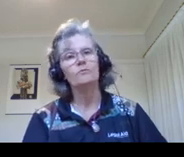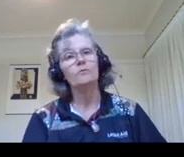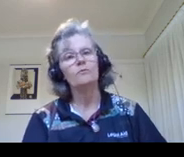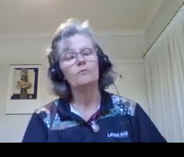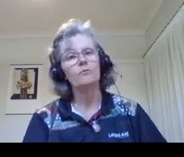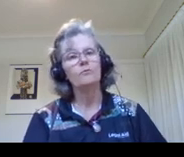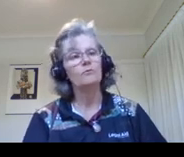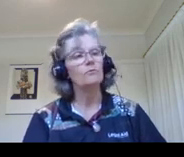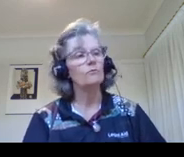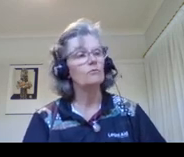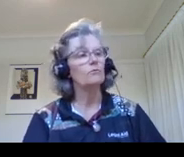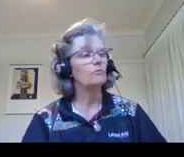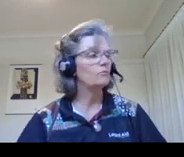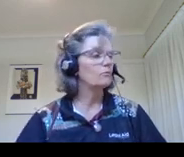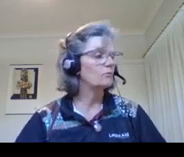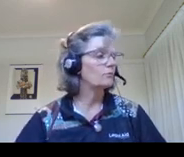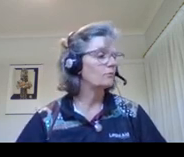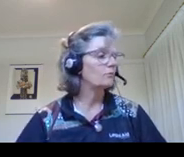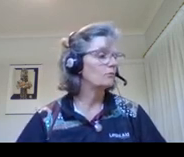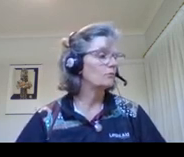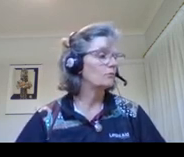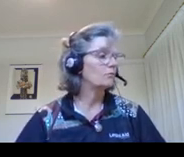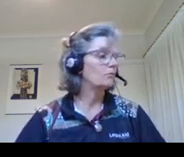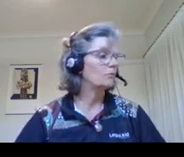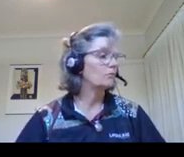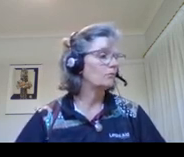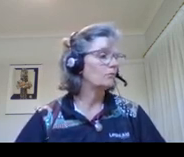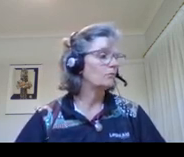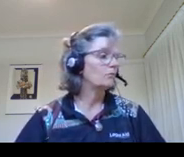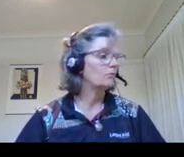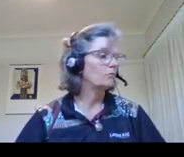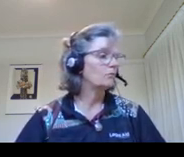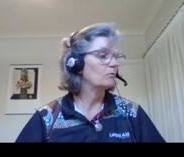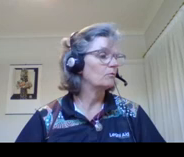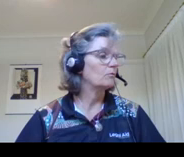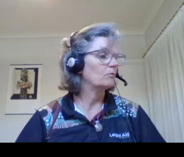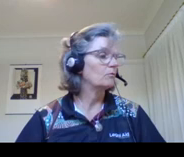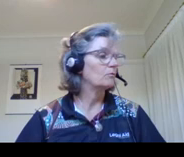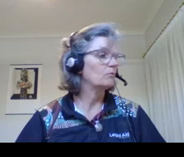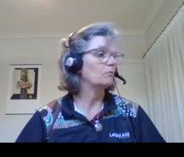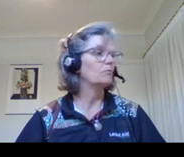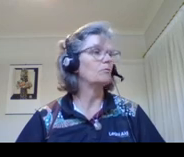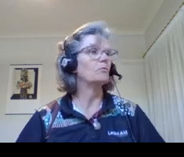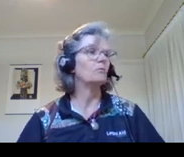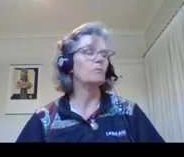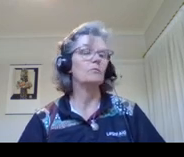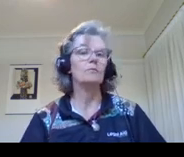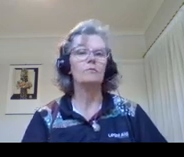now the next slide I think is an organization that that might be able to offer some more sort of